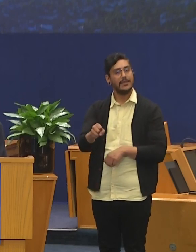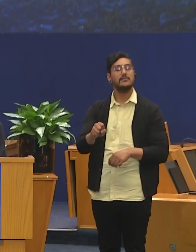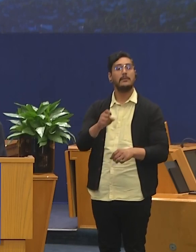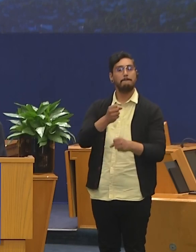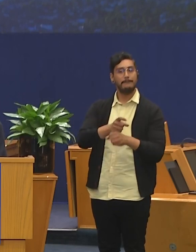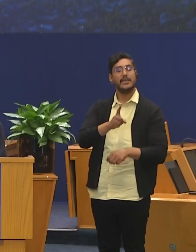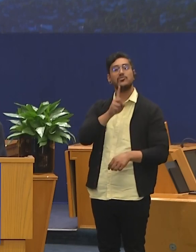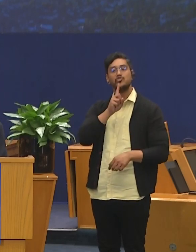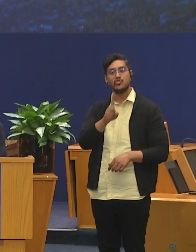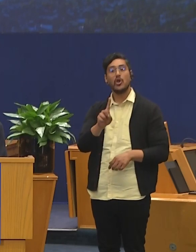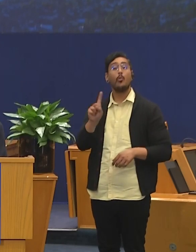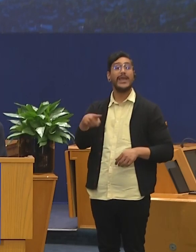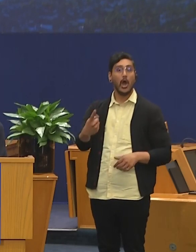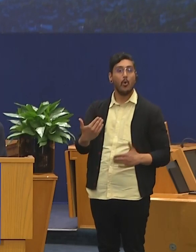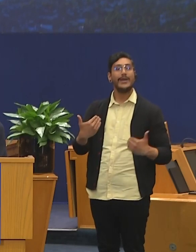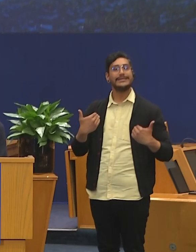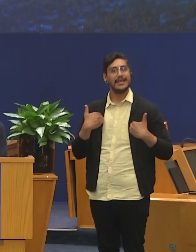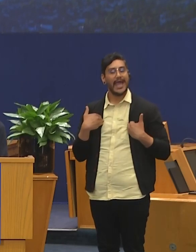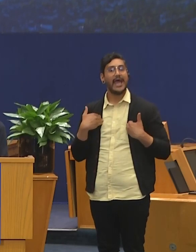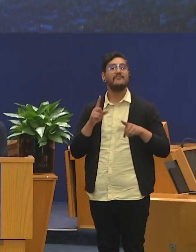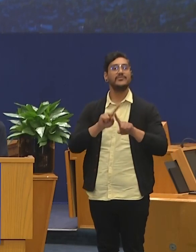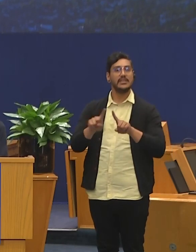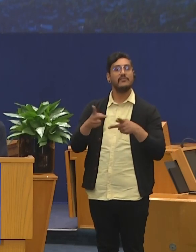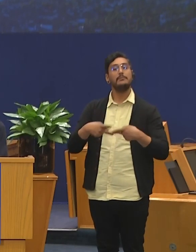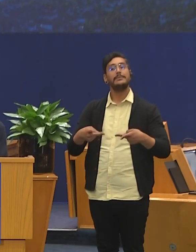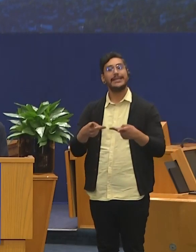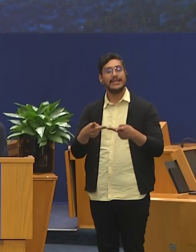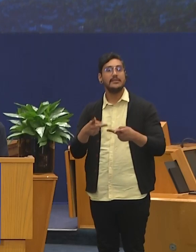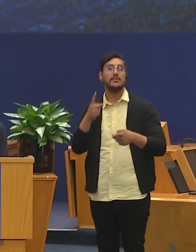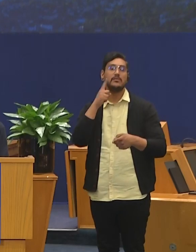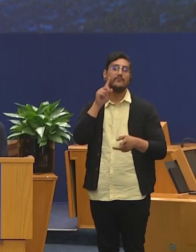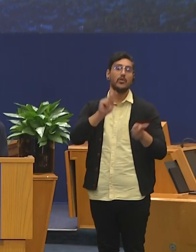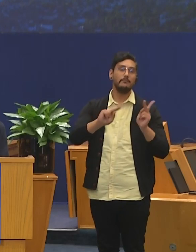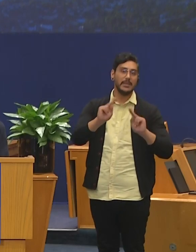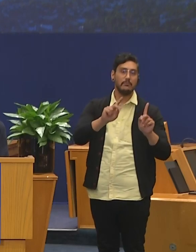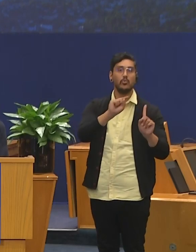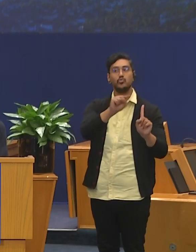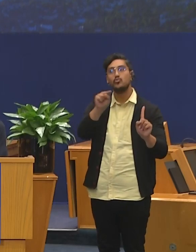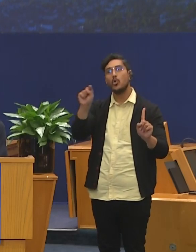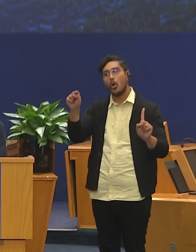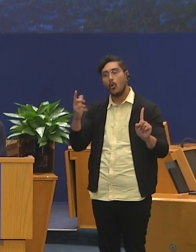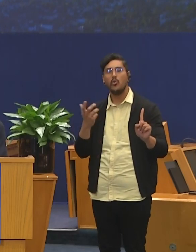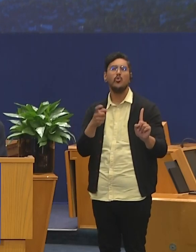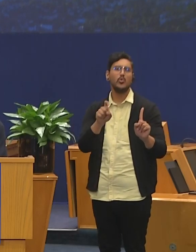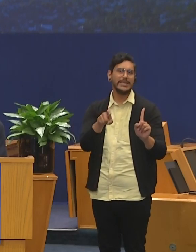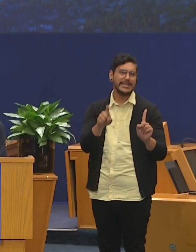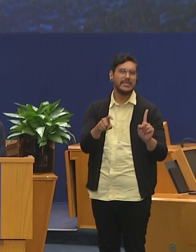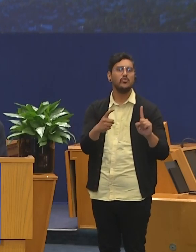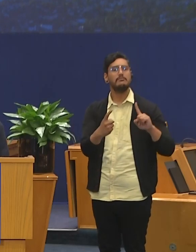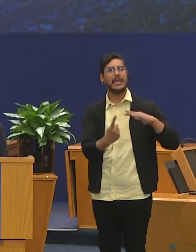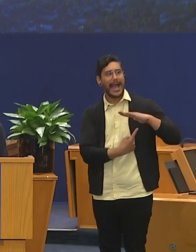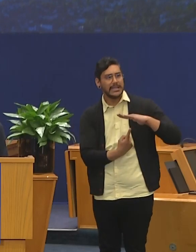MAKE SURE THAT THERE ARE ALWAYS PLACES FOR PEOPLE TO GO WHO NEED